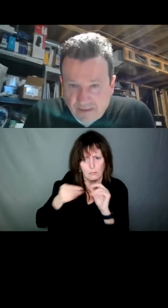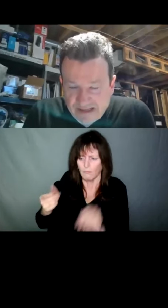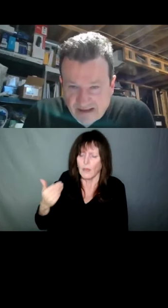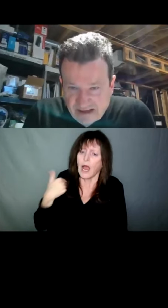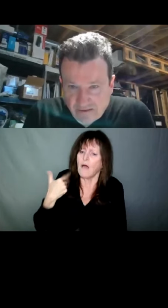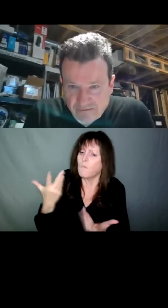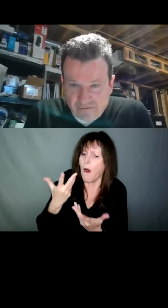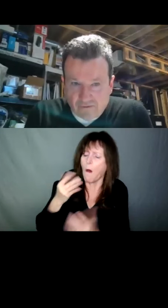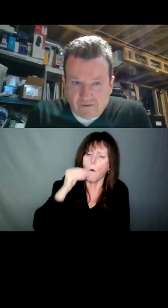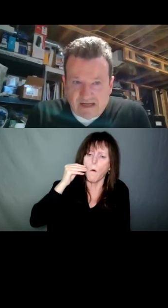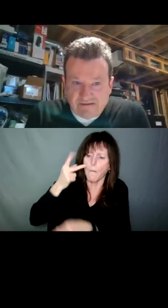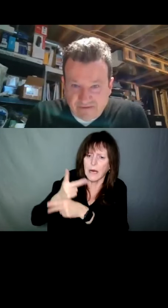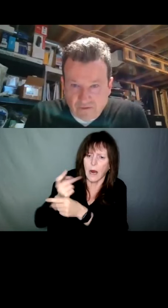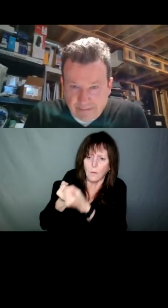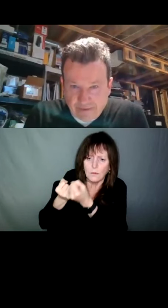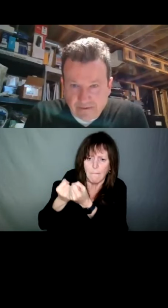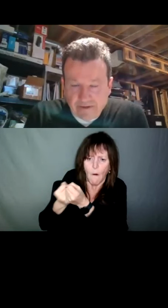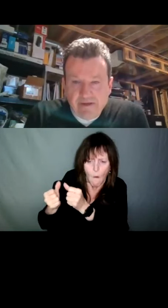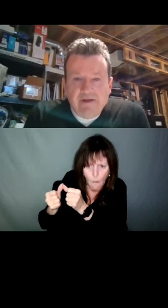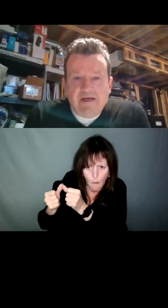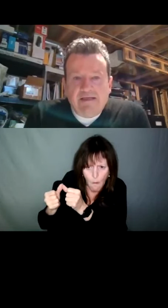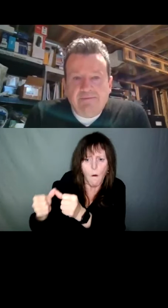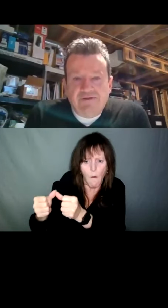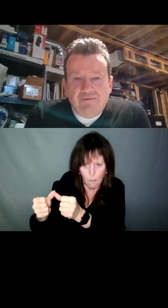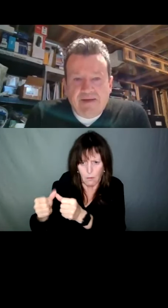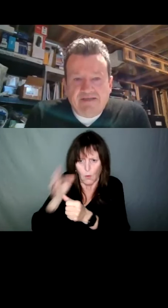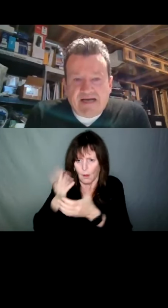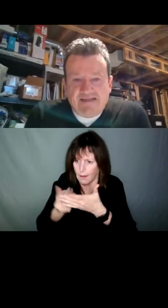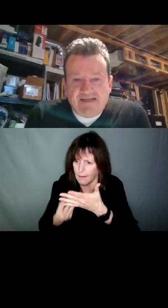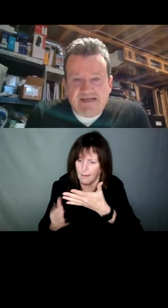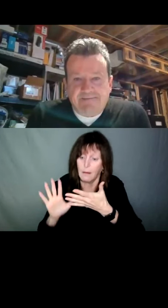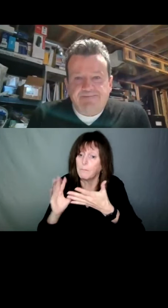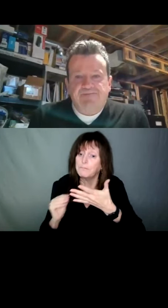saying you do receive chronic home care services so you could be in the higher